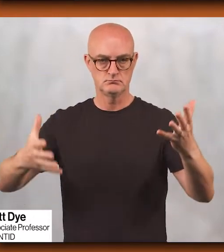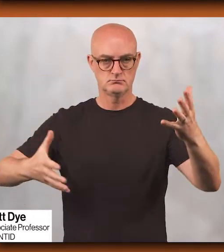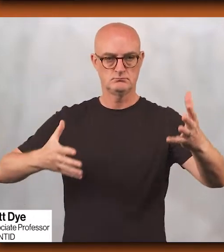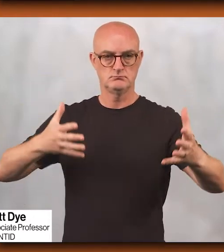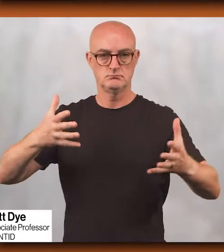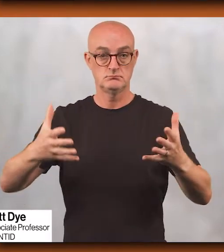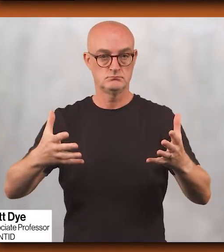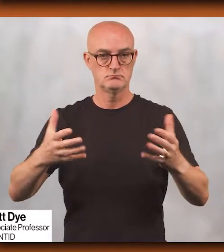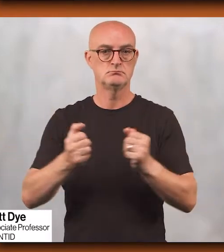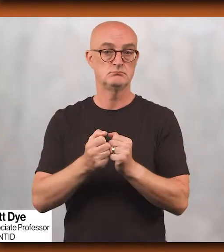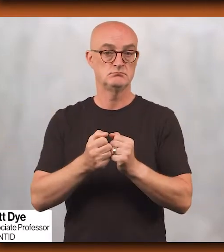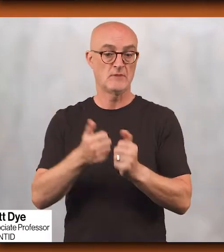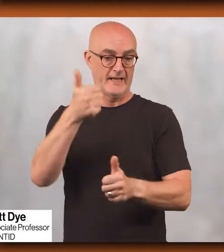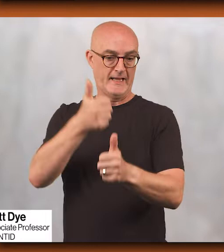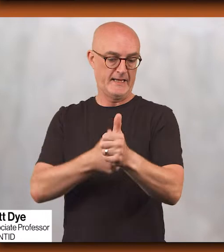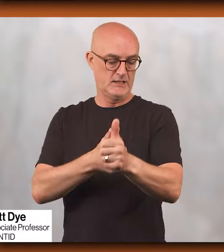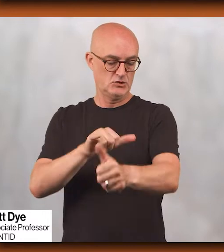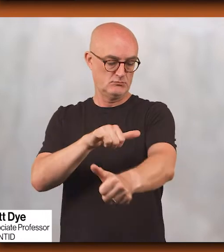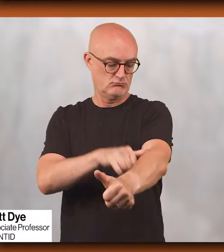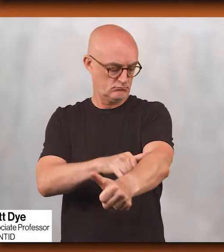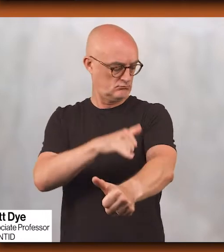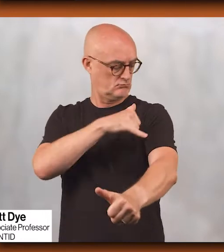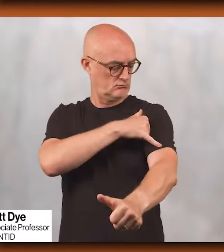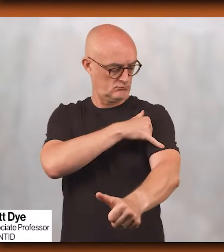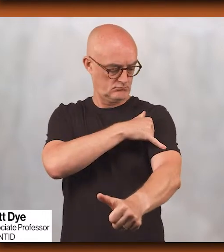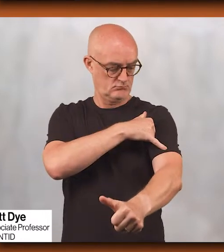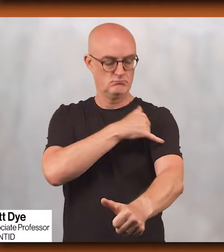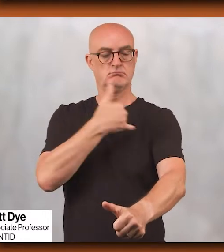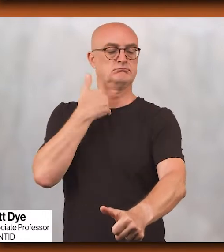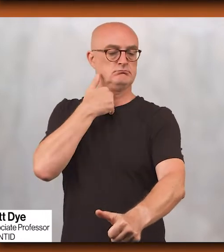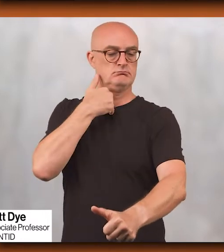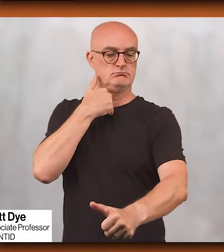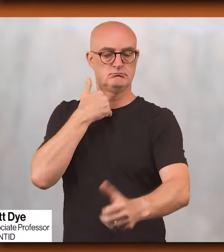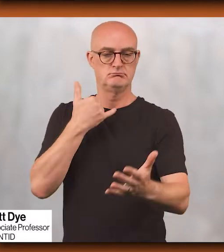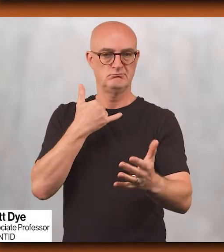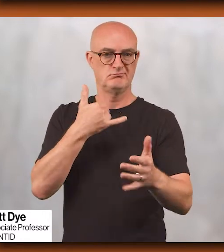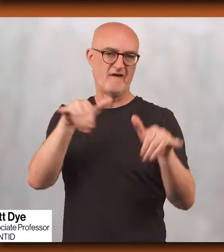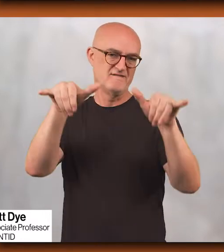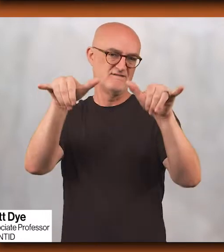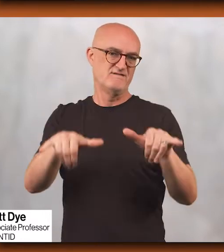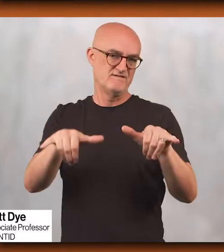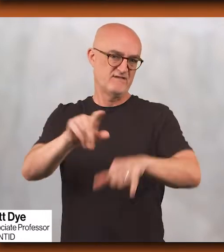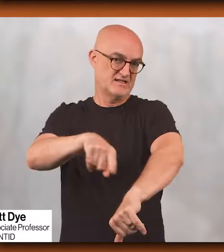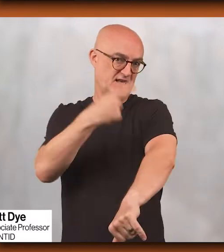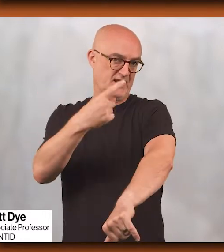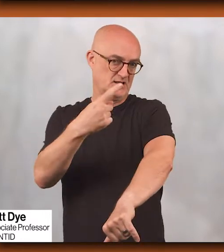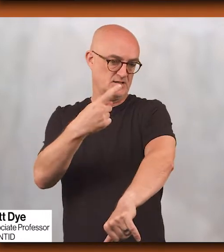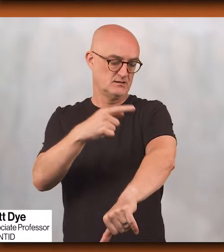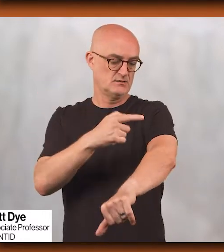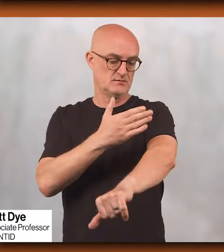Importantly, these limbs have fixed length, so, you know, bones can't change size, and also the limbs have